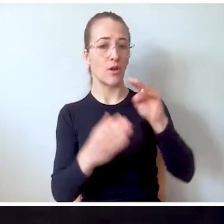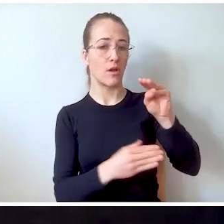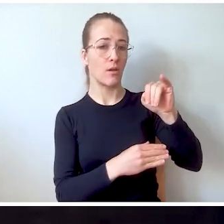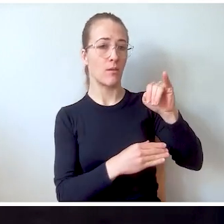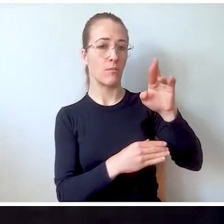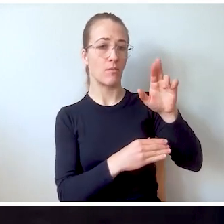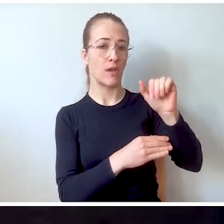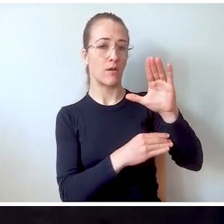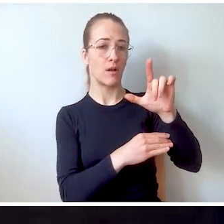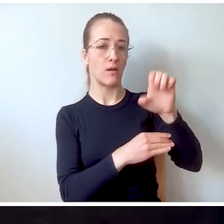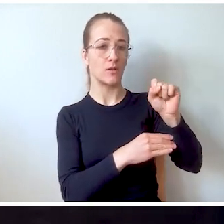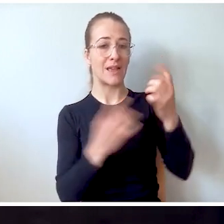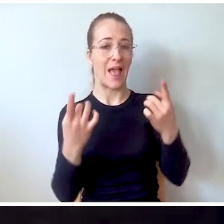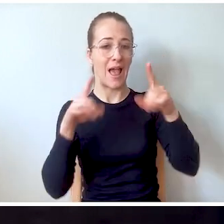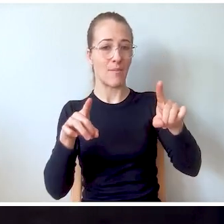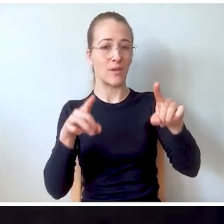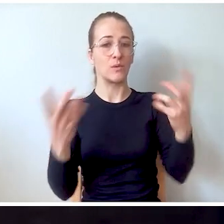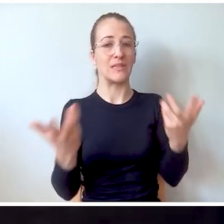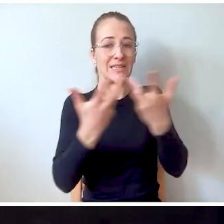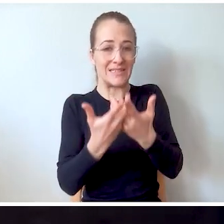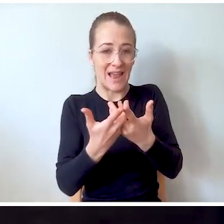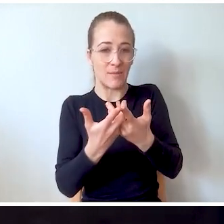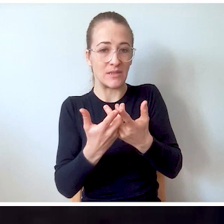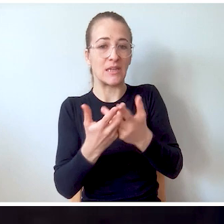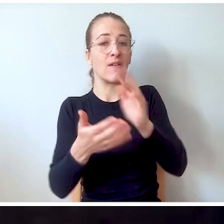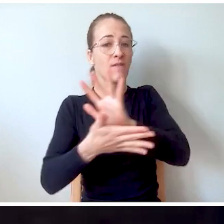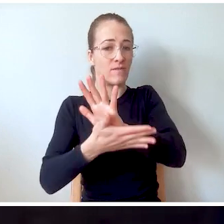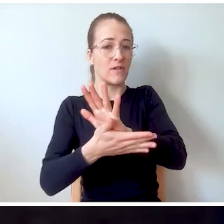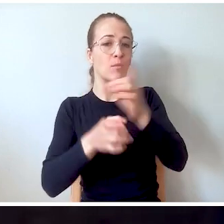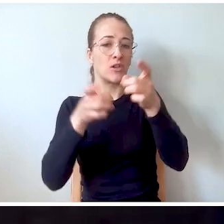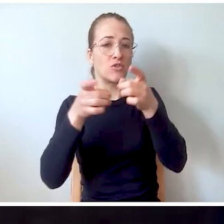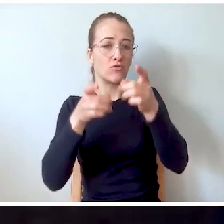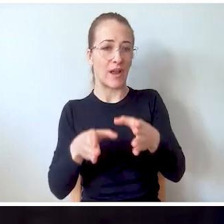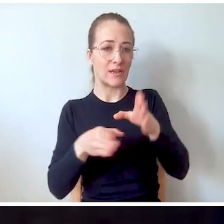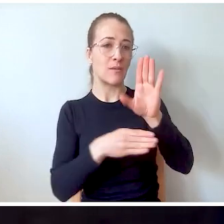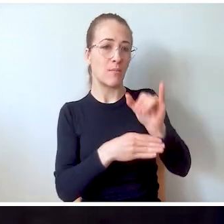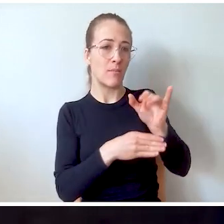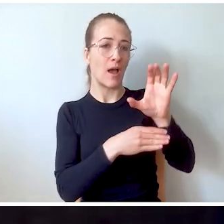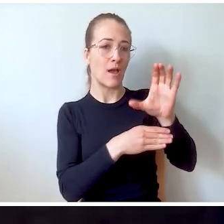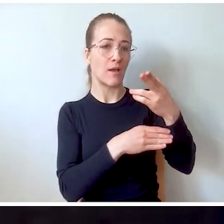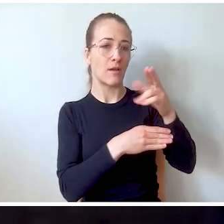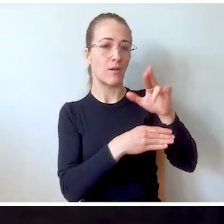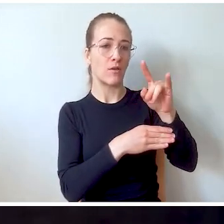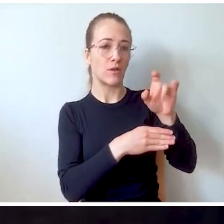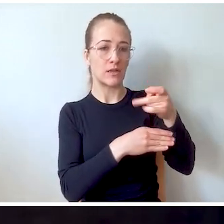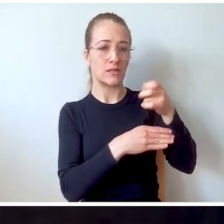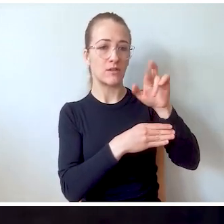it was adapted into a film directed by Christopher Reeves. Let's talk about this milestone,